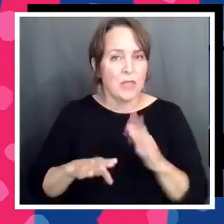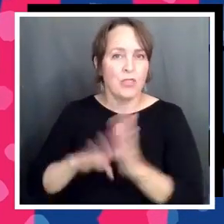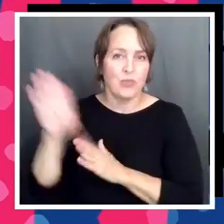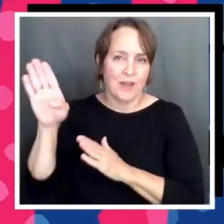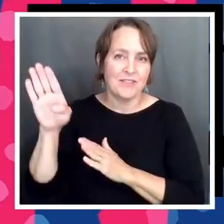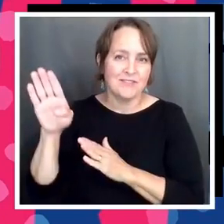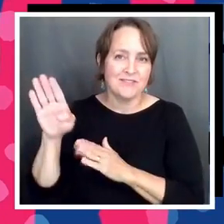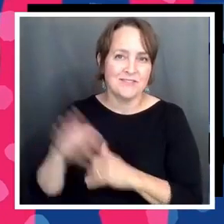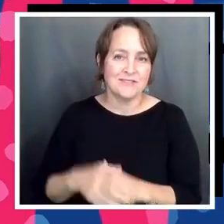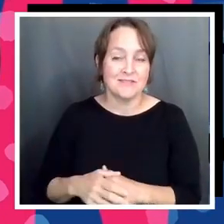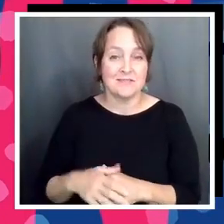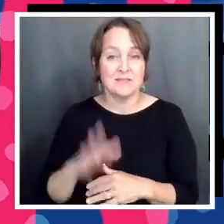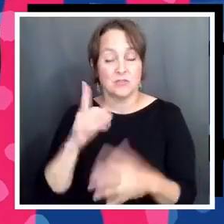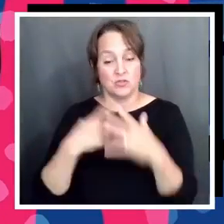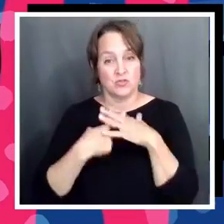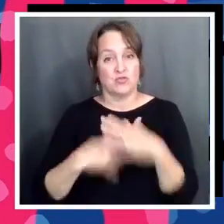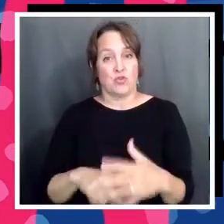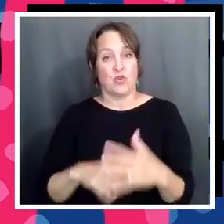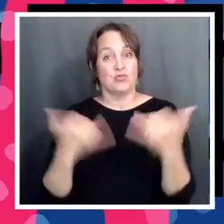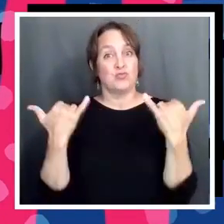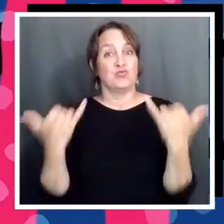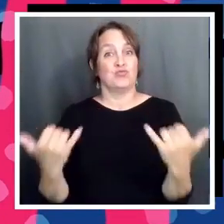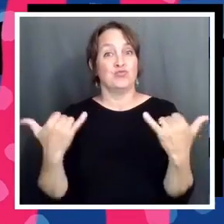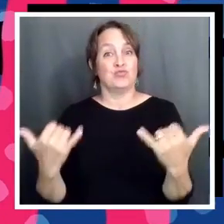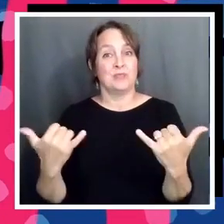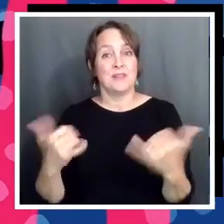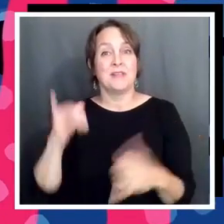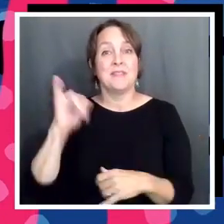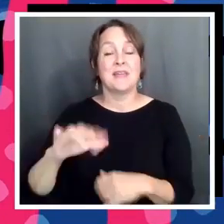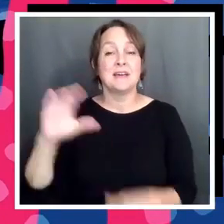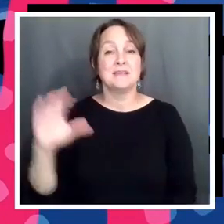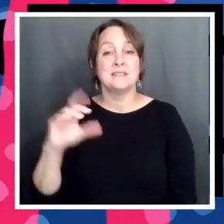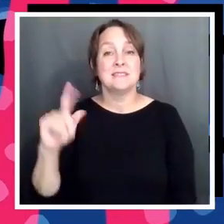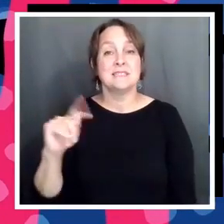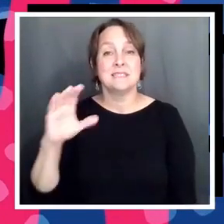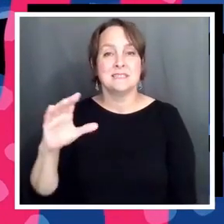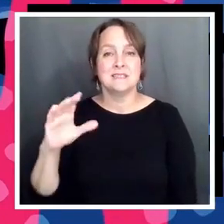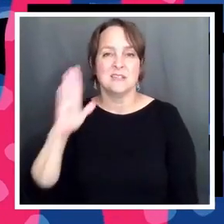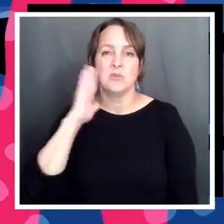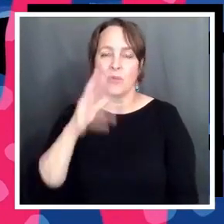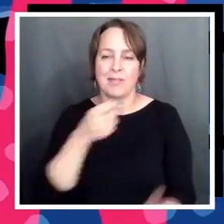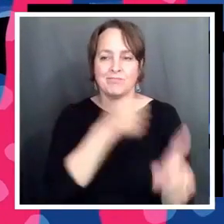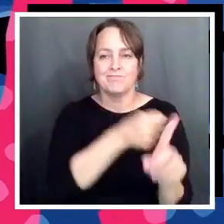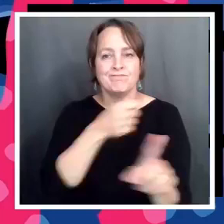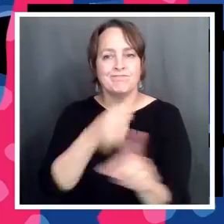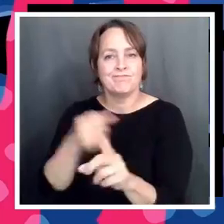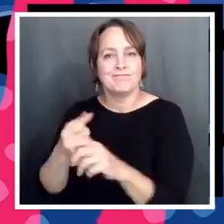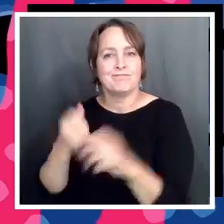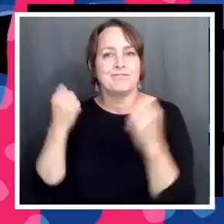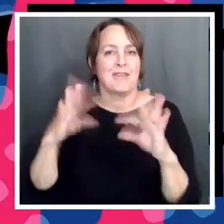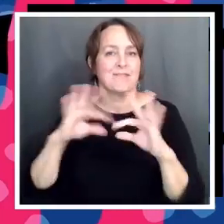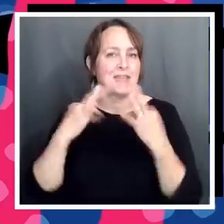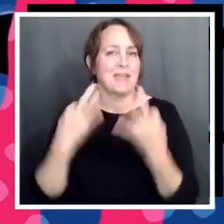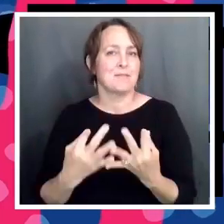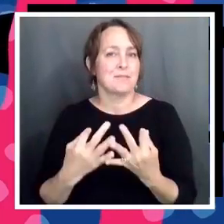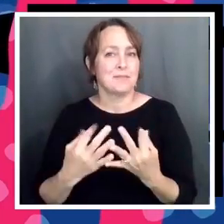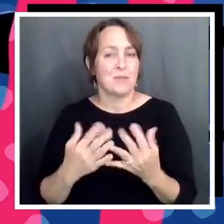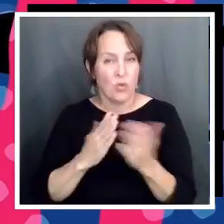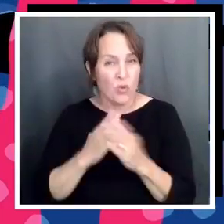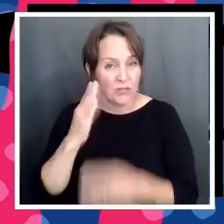CHILDREN.